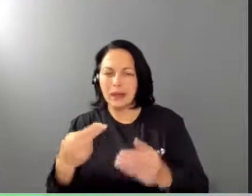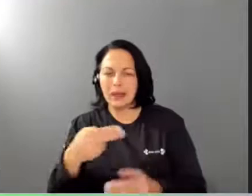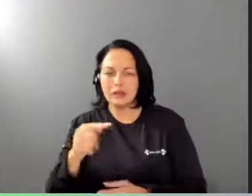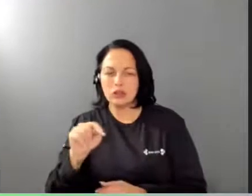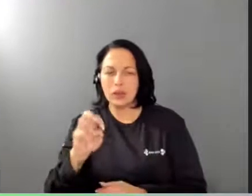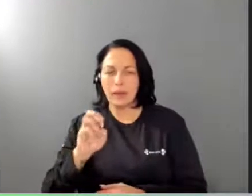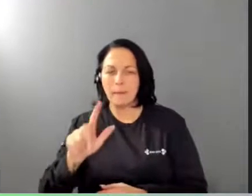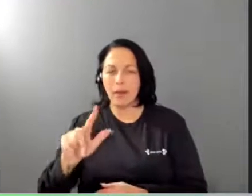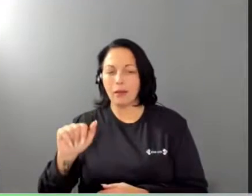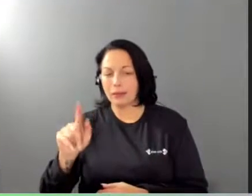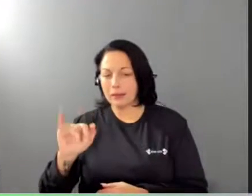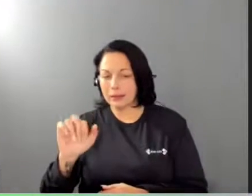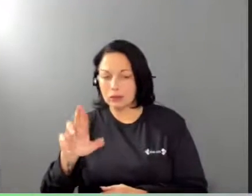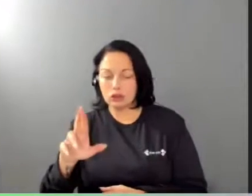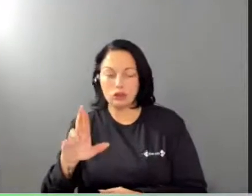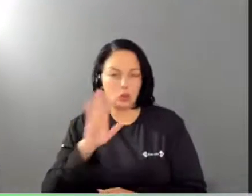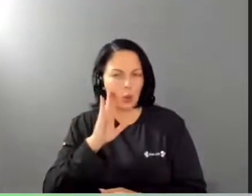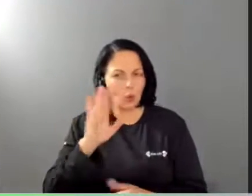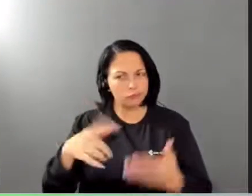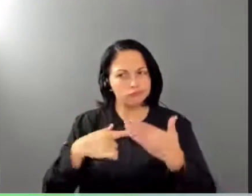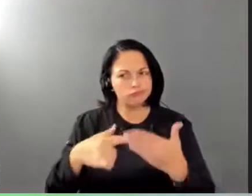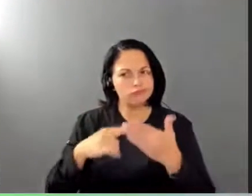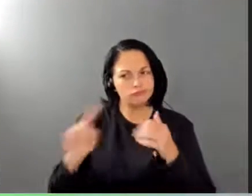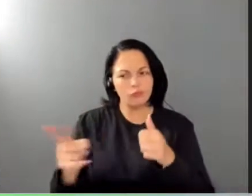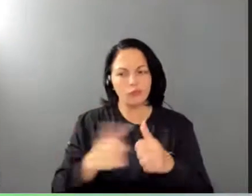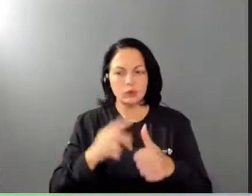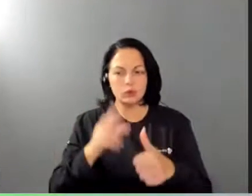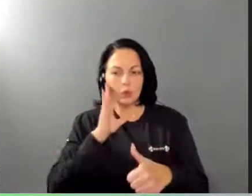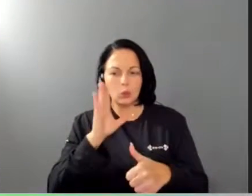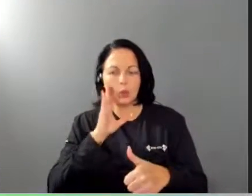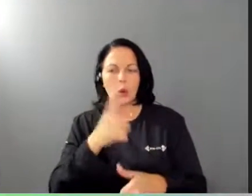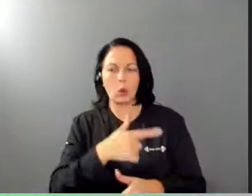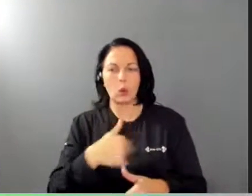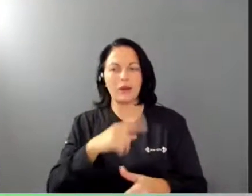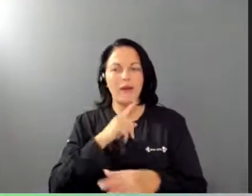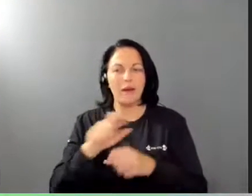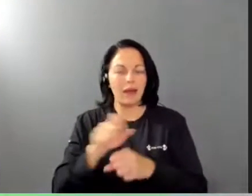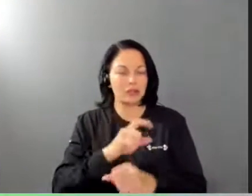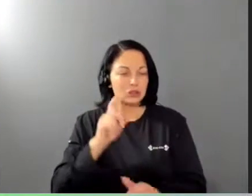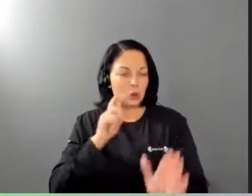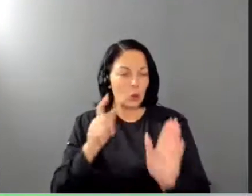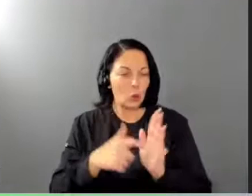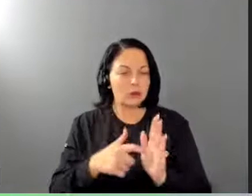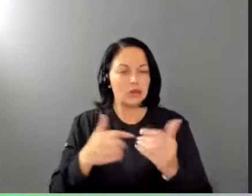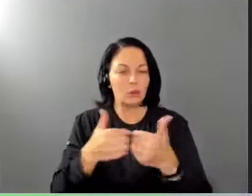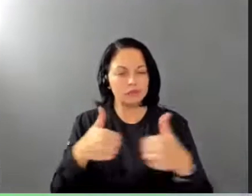that you've come across, or anything about acts that stands out? [Kendall Gassner] So alright so